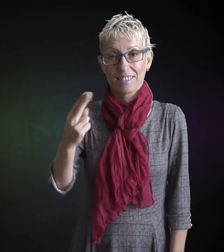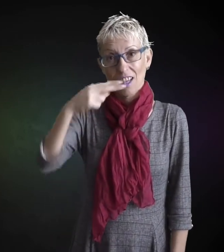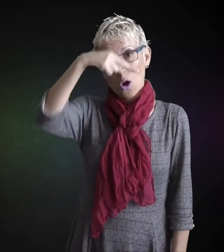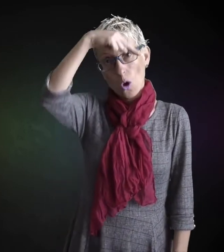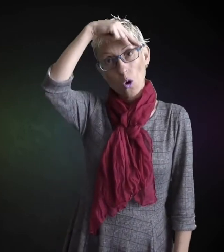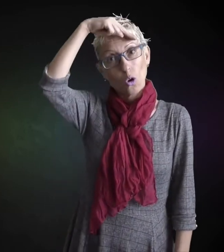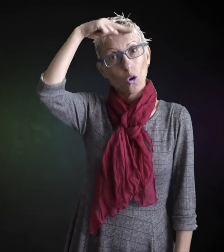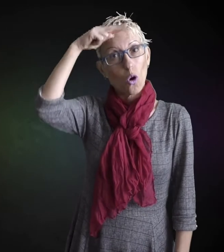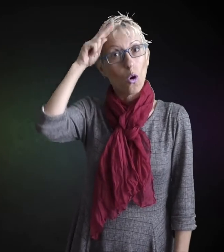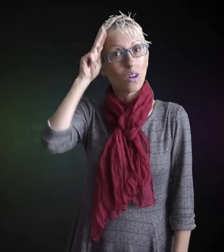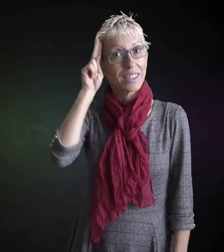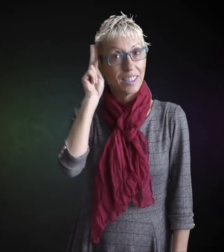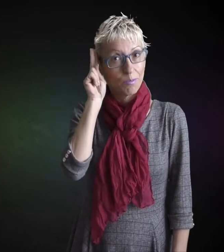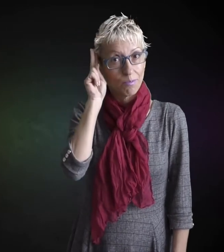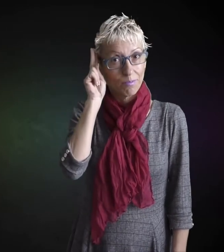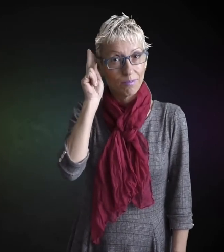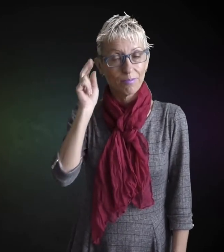parents